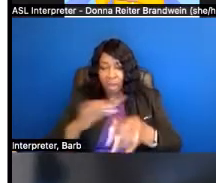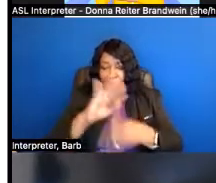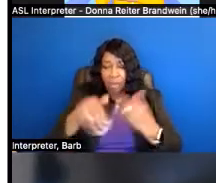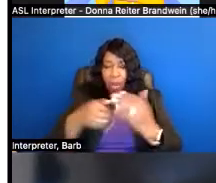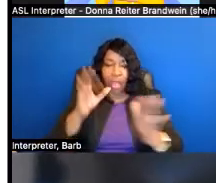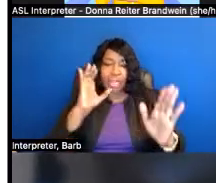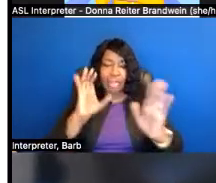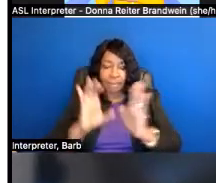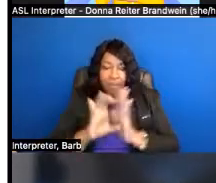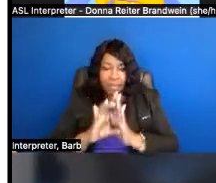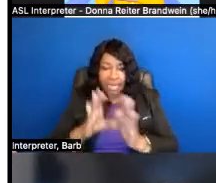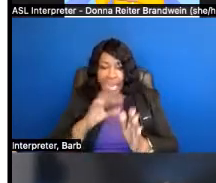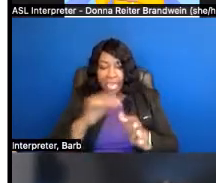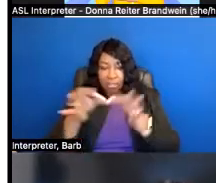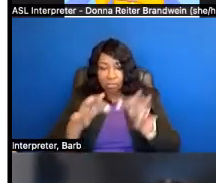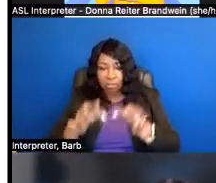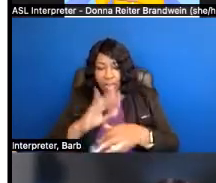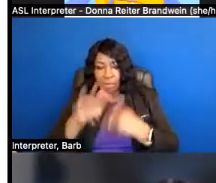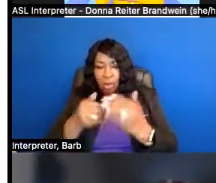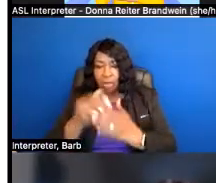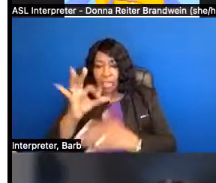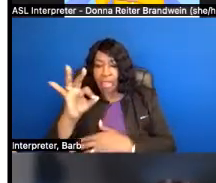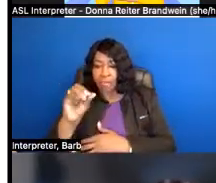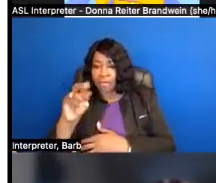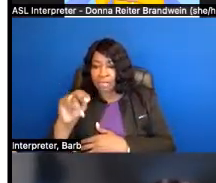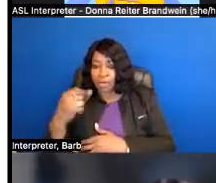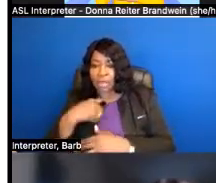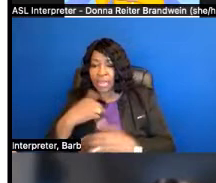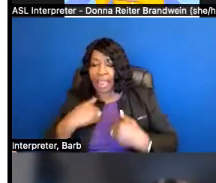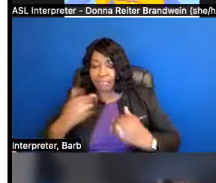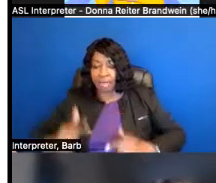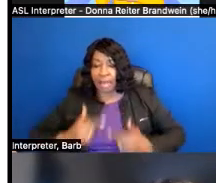We have our live captioner, slides are caption friendly.